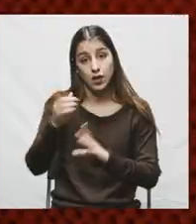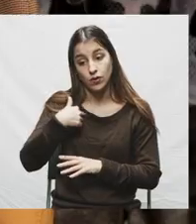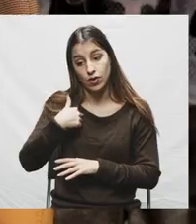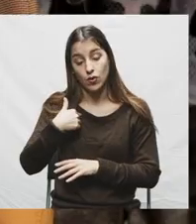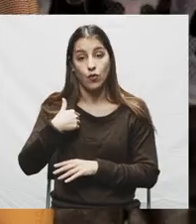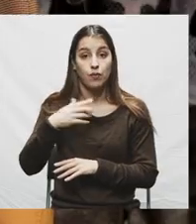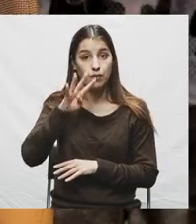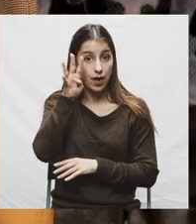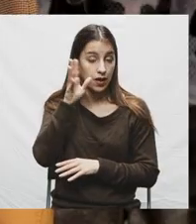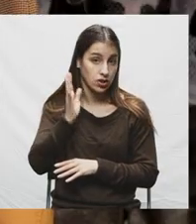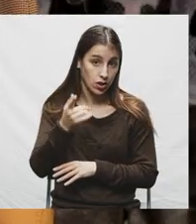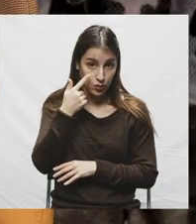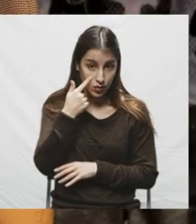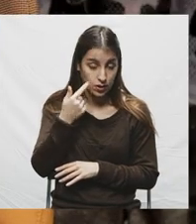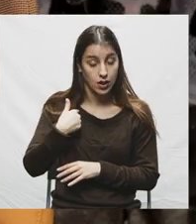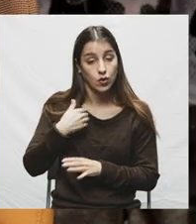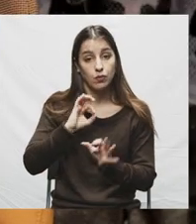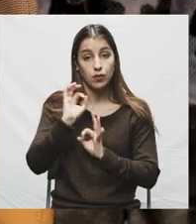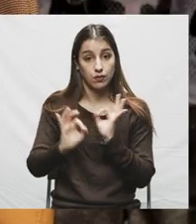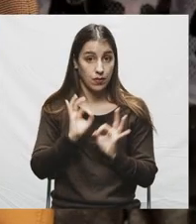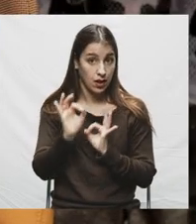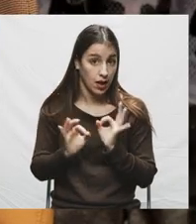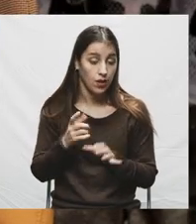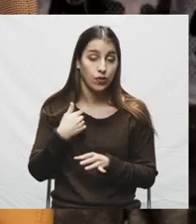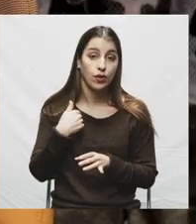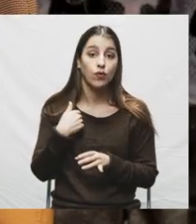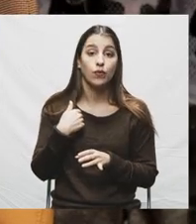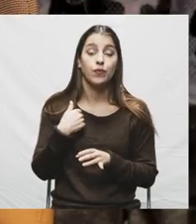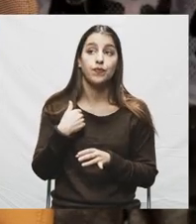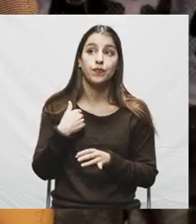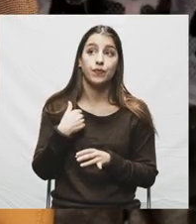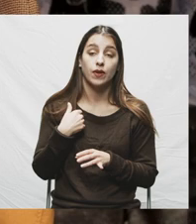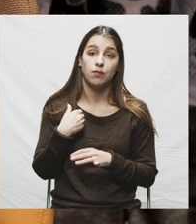Of course I’ve been in Braga before. — Of course. I had prepared, not the choreography,